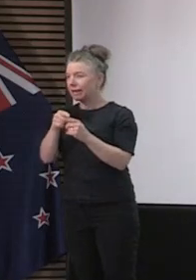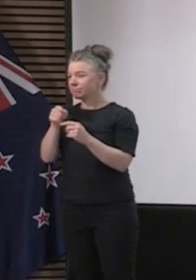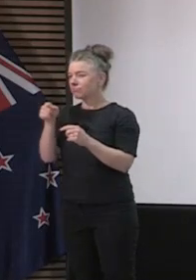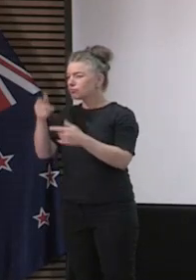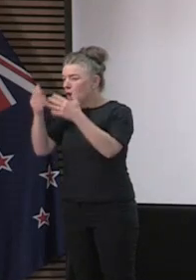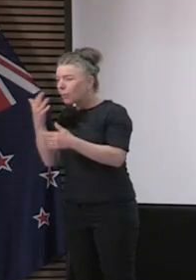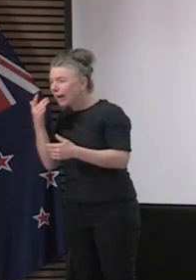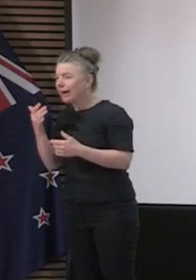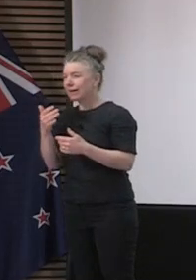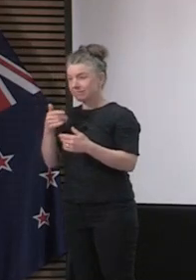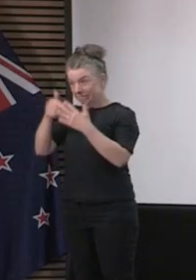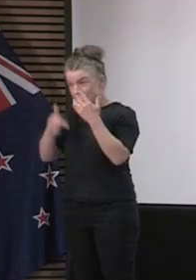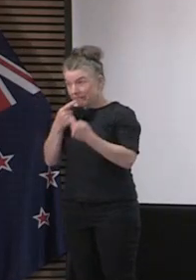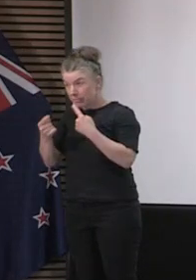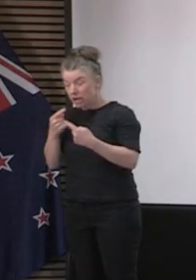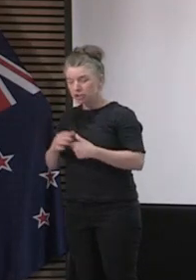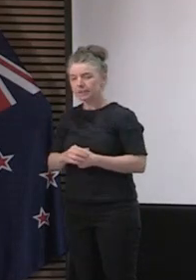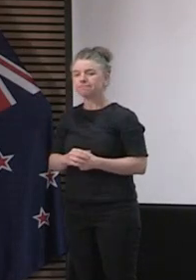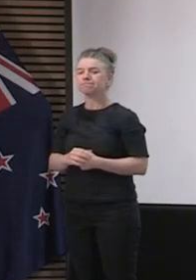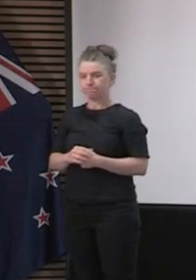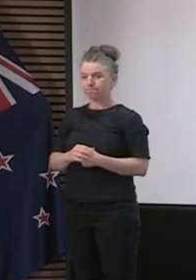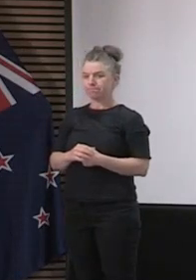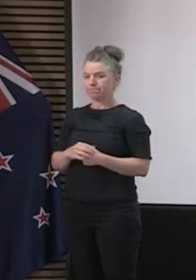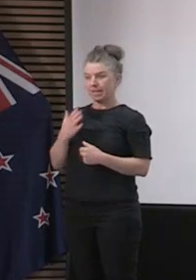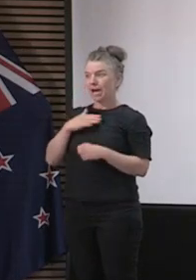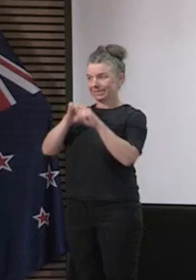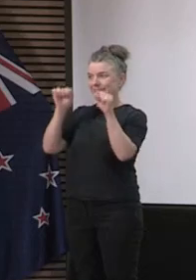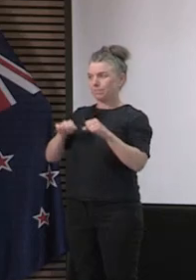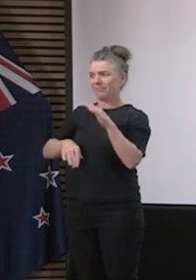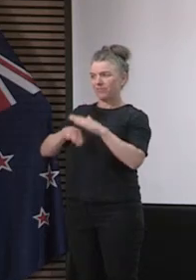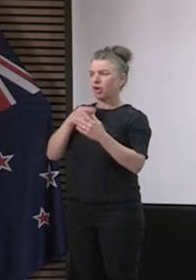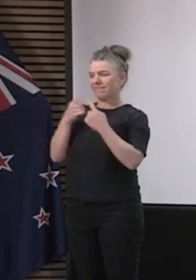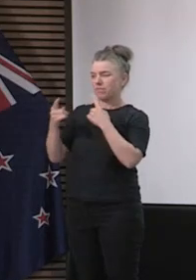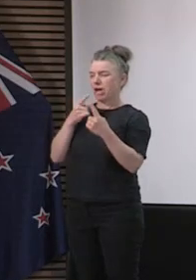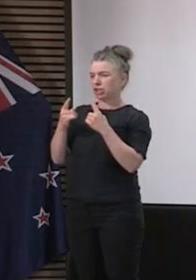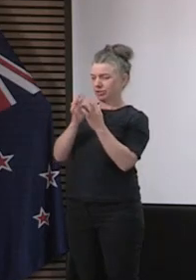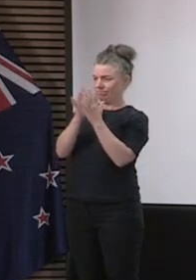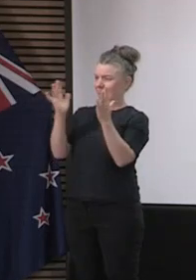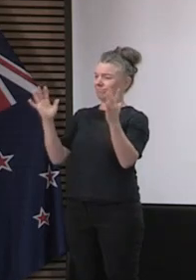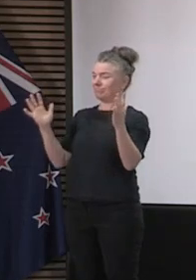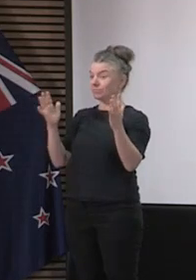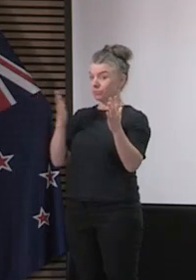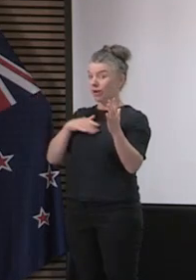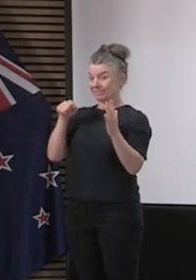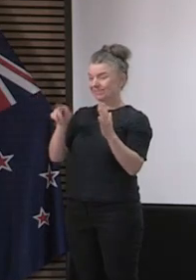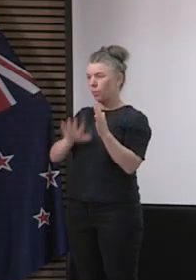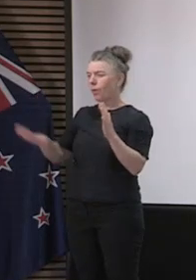the result came back, and when the contacts were traced? So, it's definitely an end-to-end